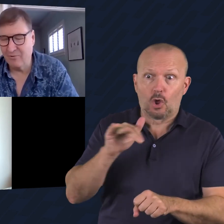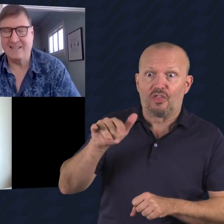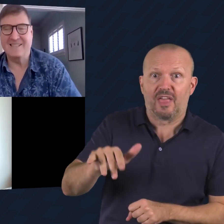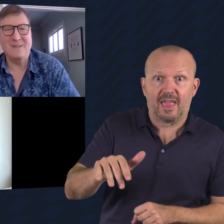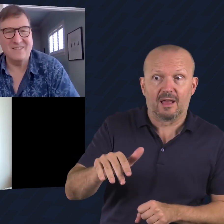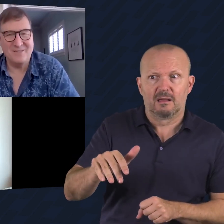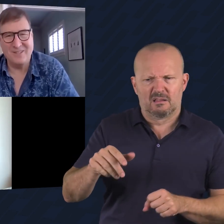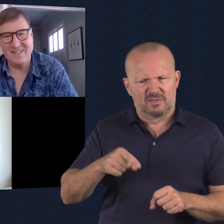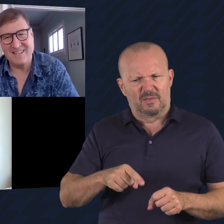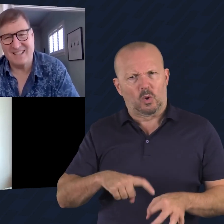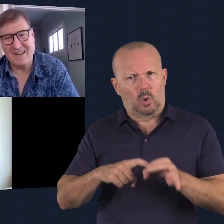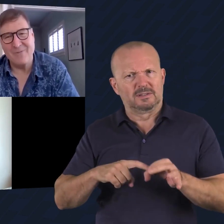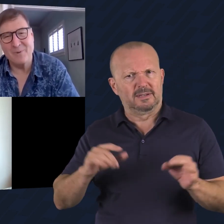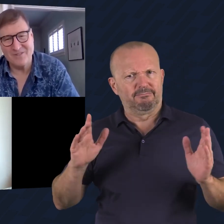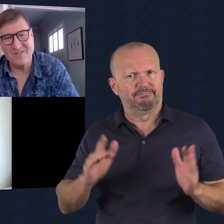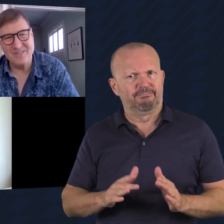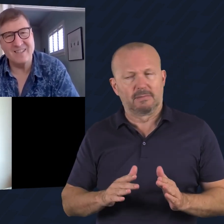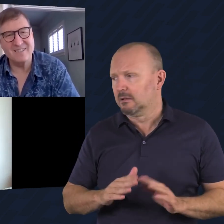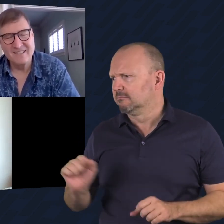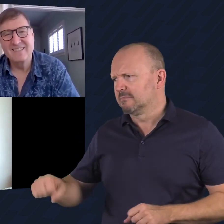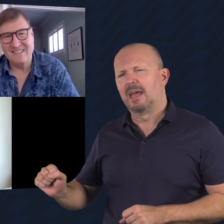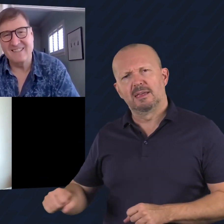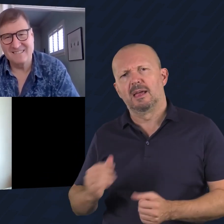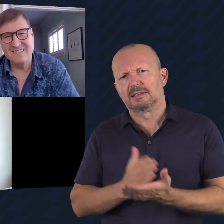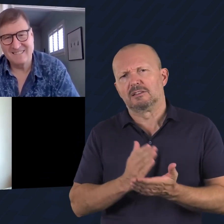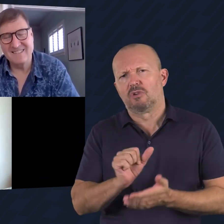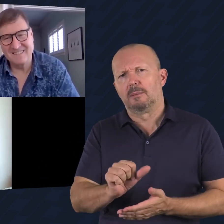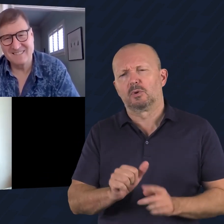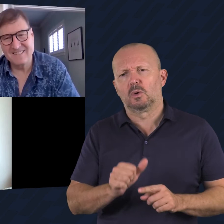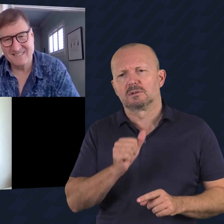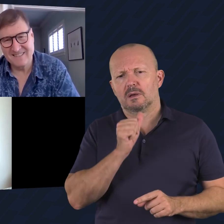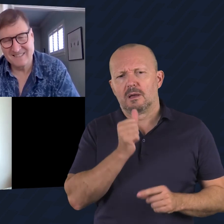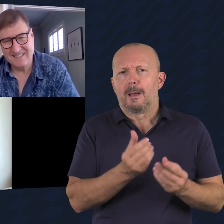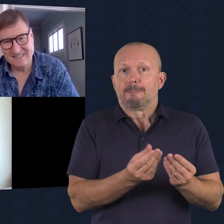greatly diminished if you didn't actually have the person who did it, yeah. Yeah, that's exactly right.